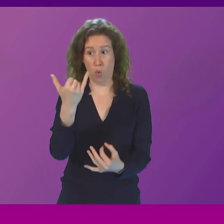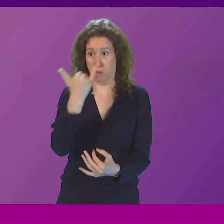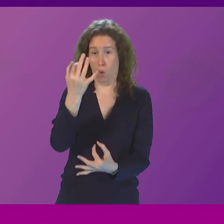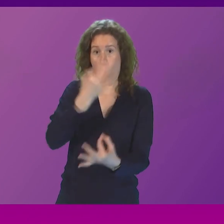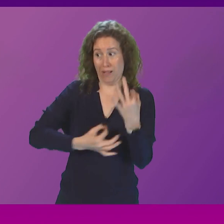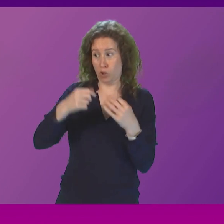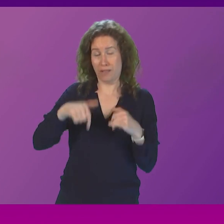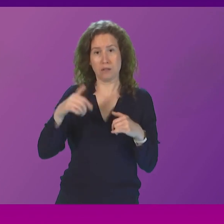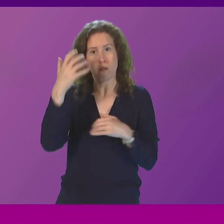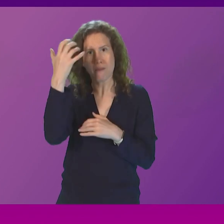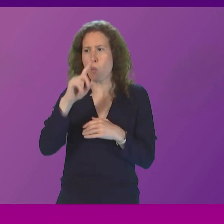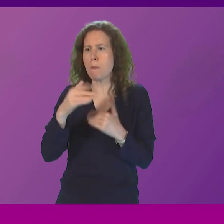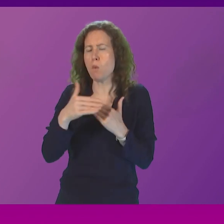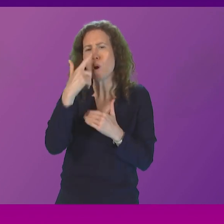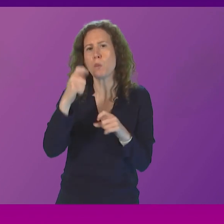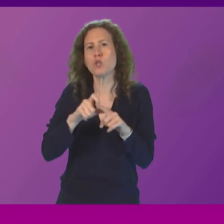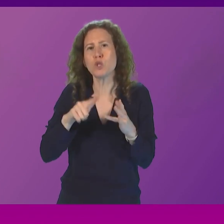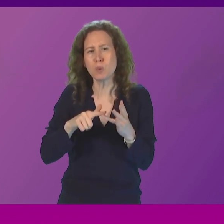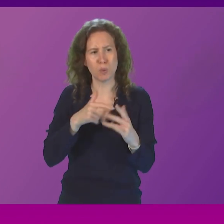on what more we can do to tackle the climate emergency.